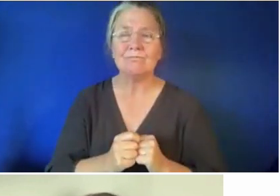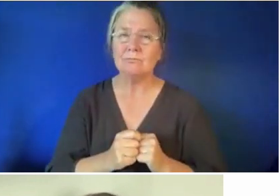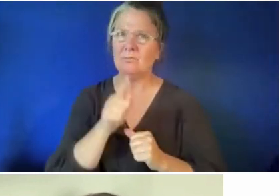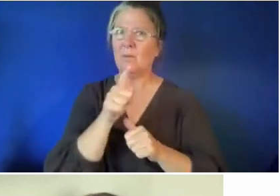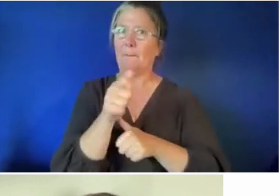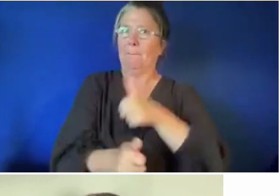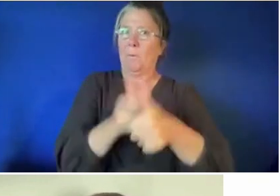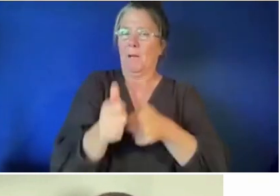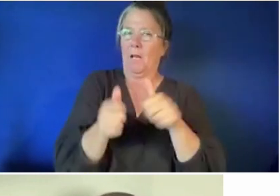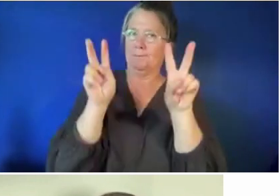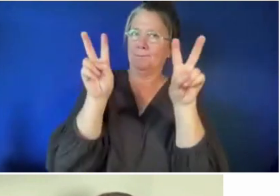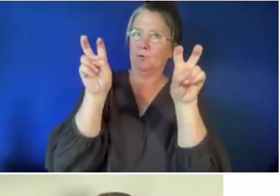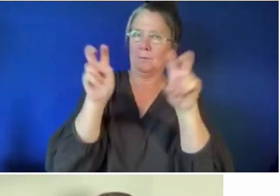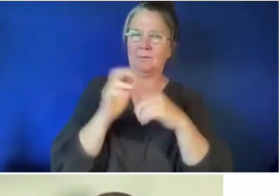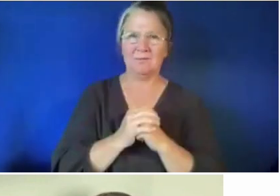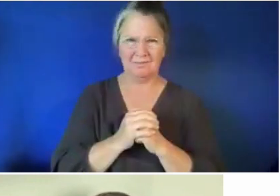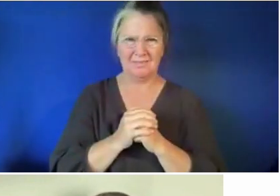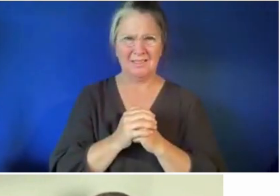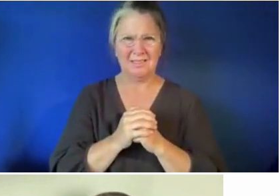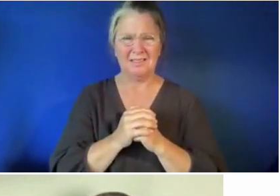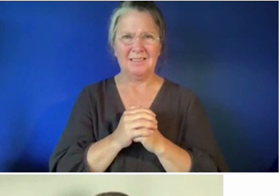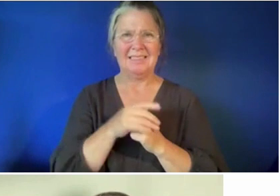to close the gap on pay scales between departments?